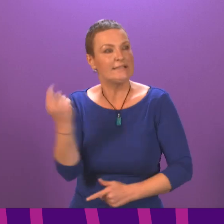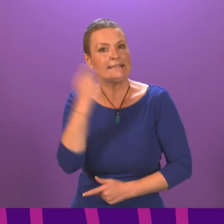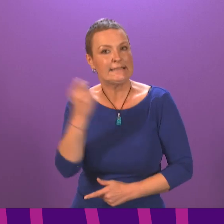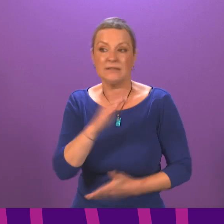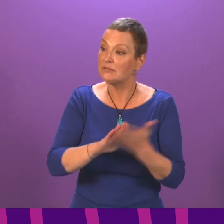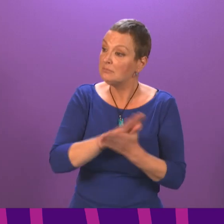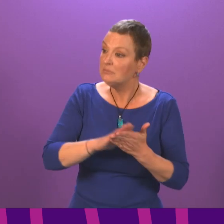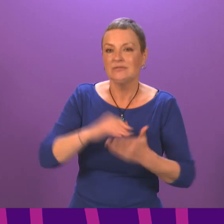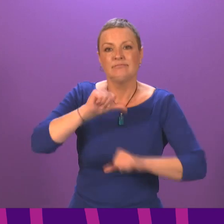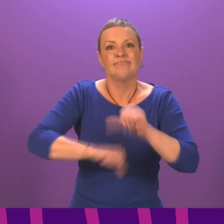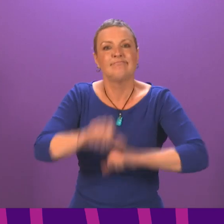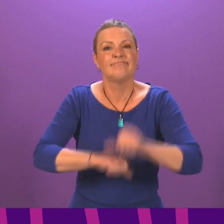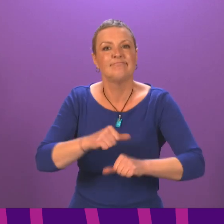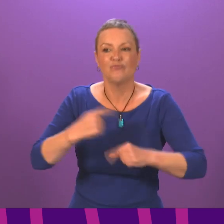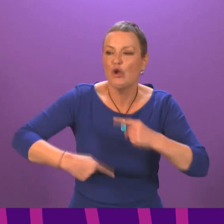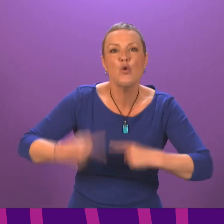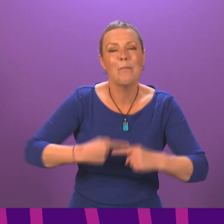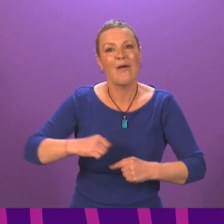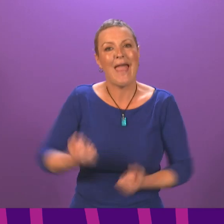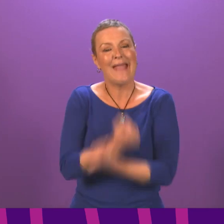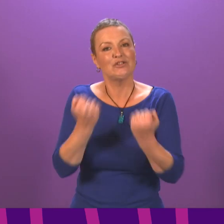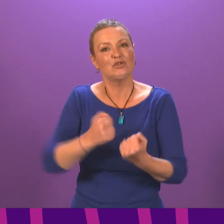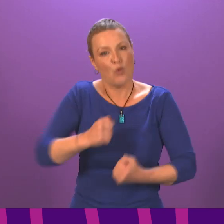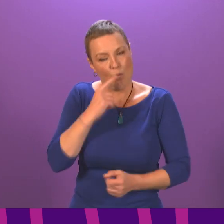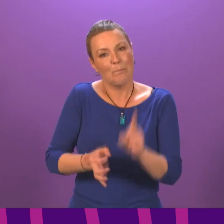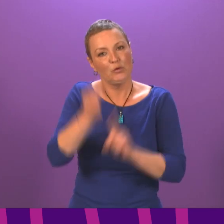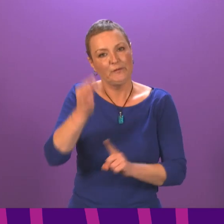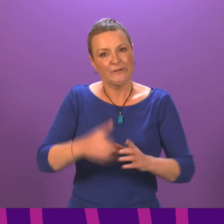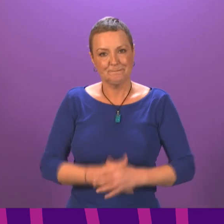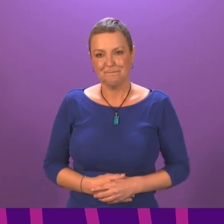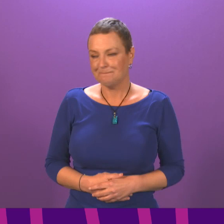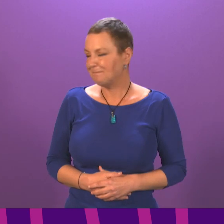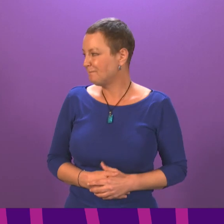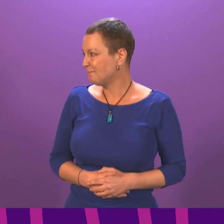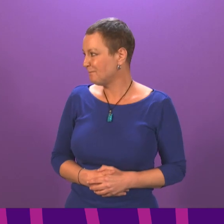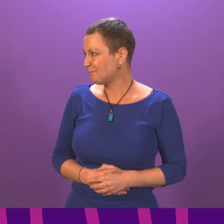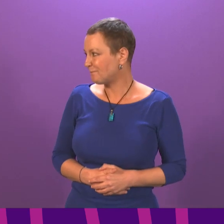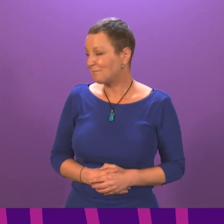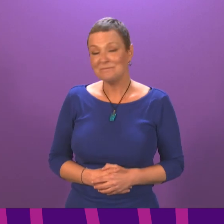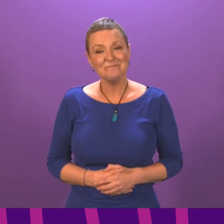Annie Wells (Glasgow) (Con): Last year, four in 10 council planning decisions